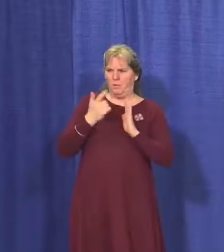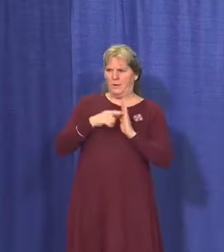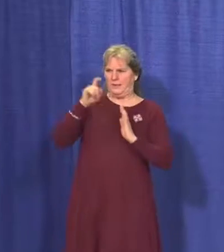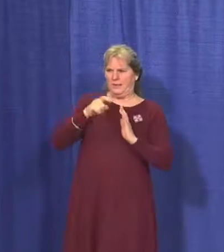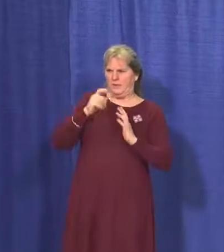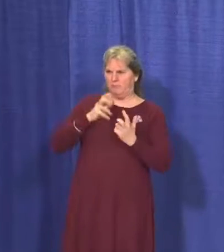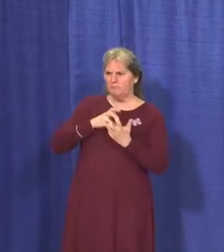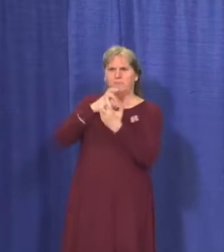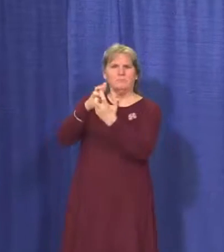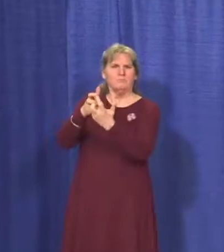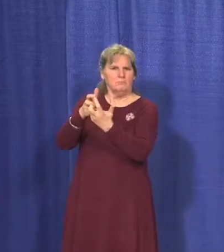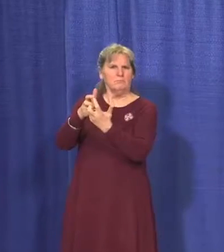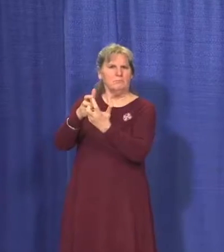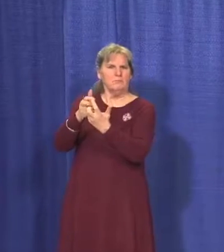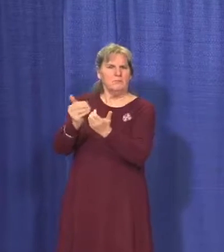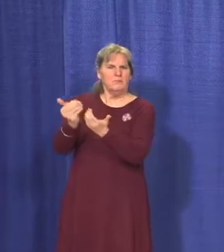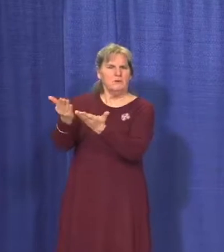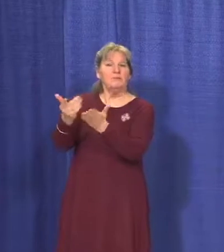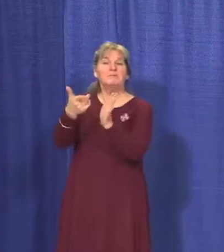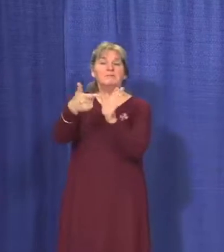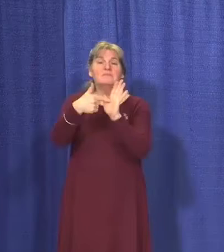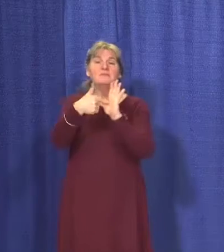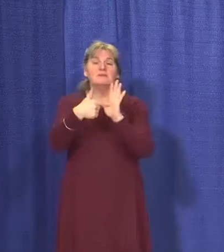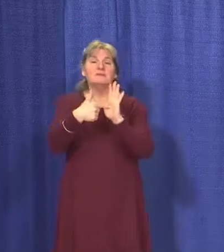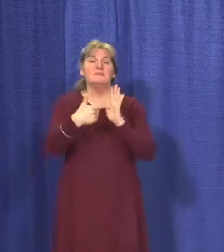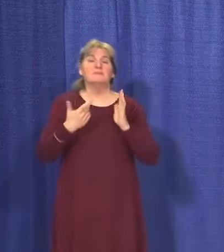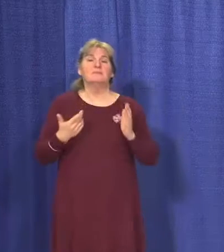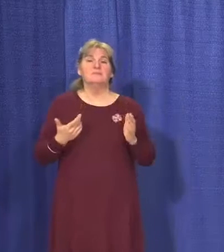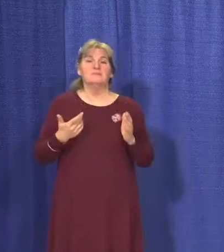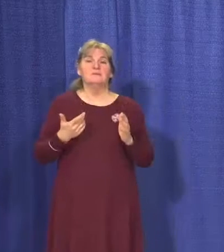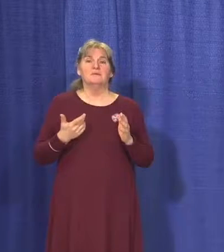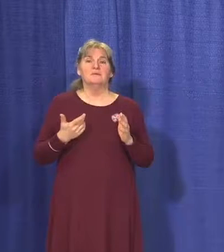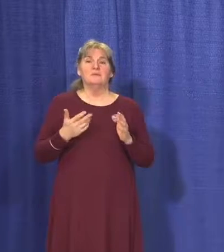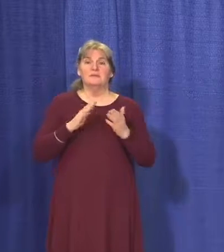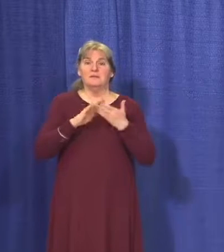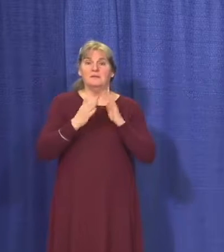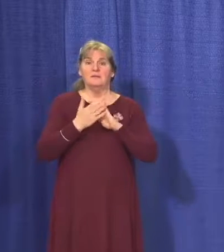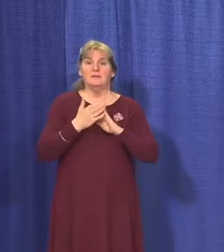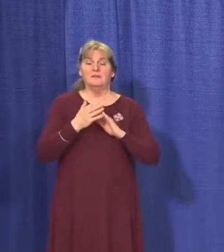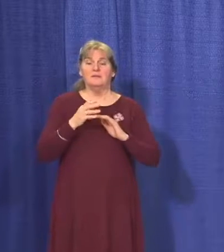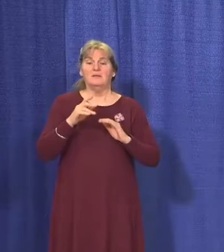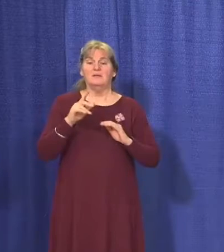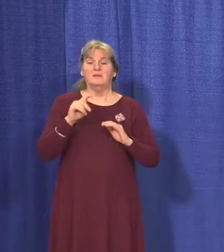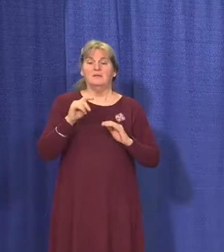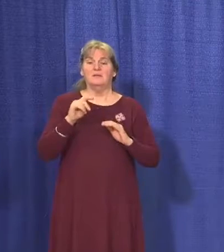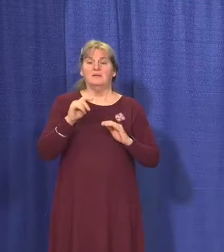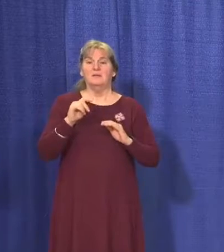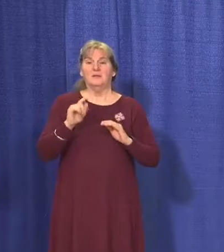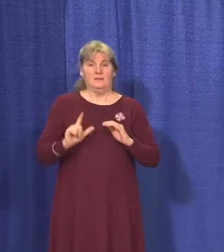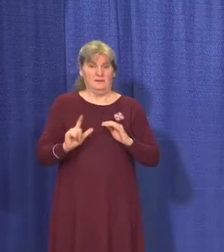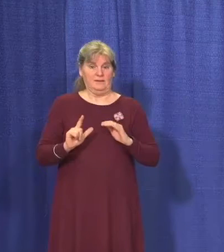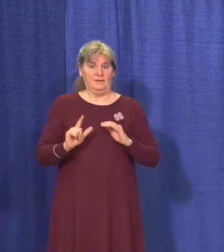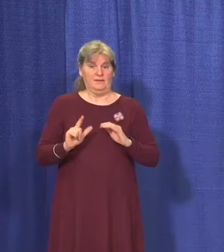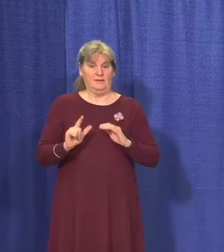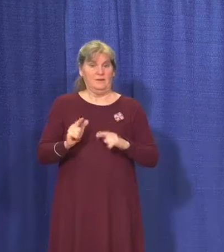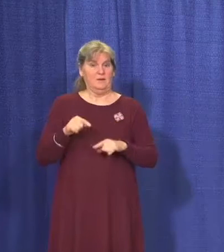to align with the community needs. A good example is what we are hearing from the community,